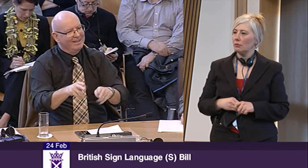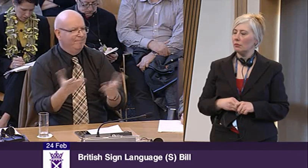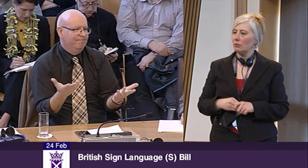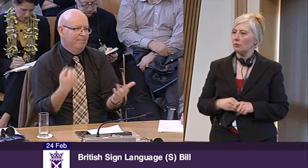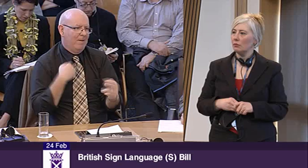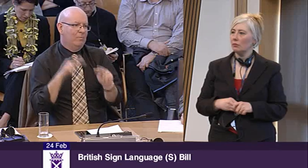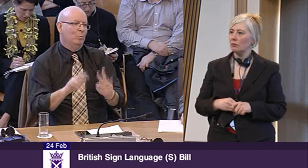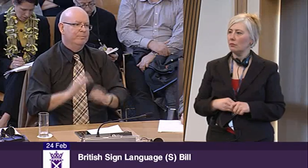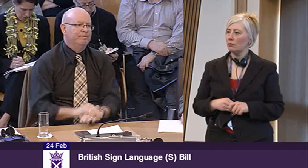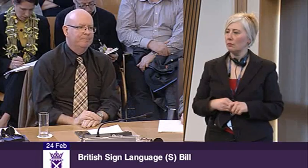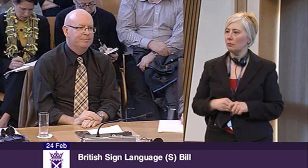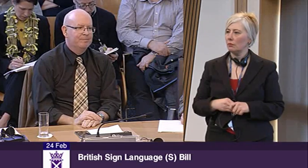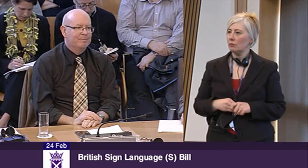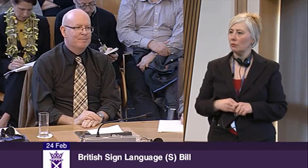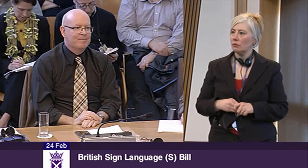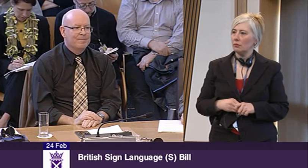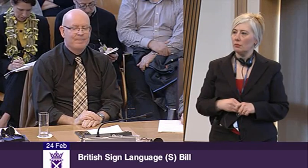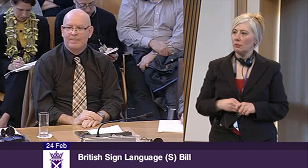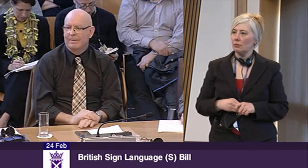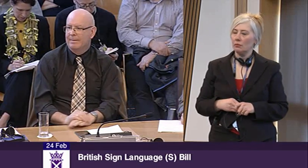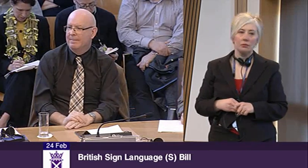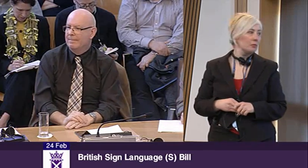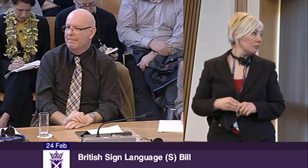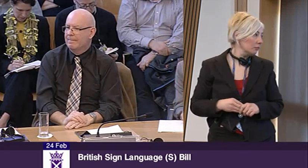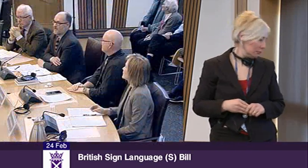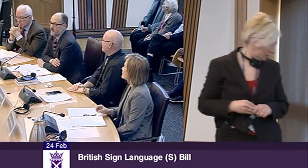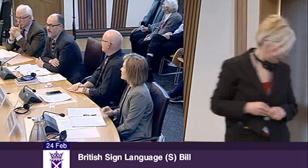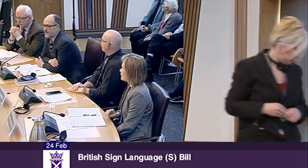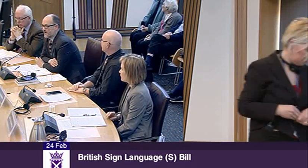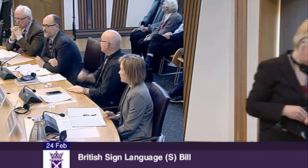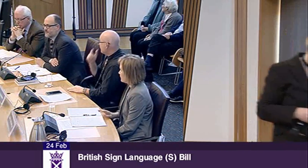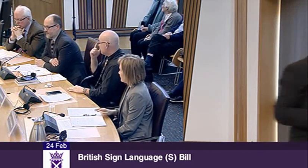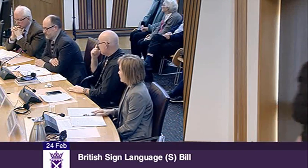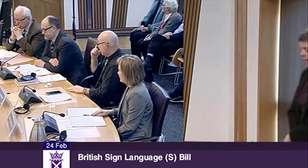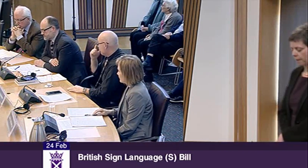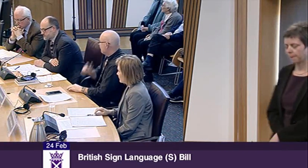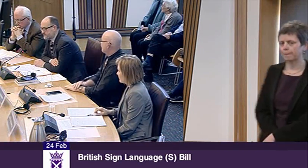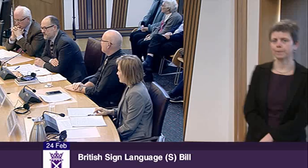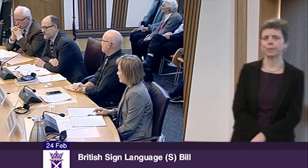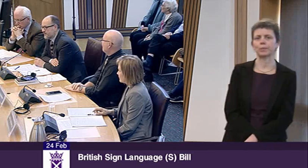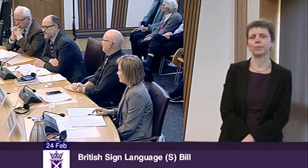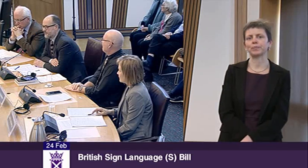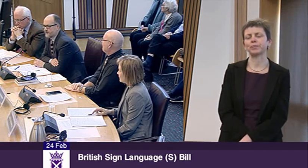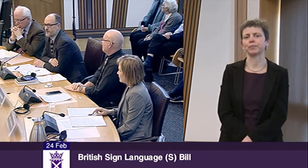Professor Turner: The conversations that have happened in the lead-up to the bill have been broadly clear that the